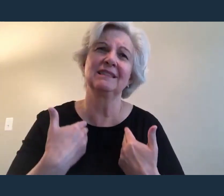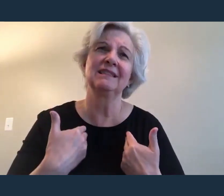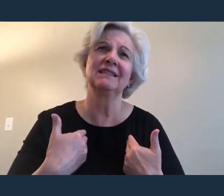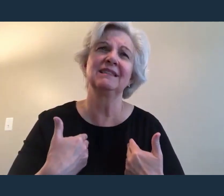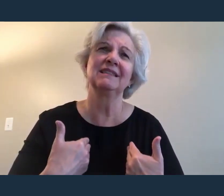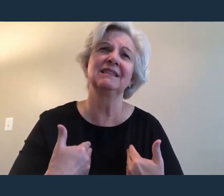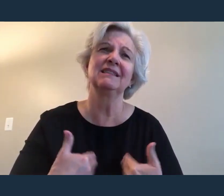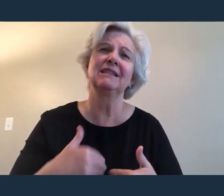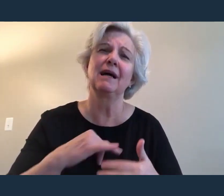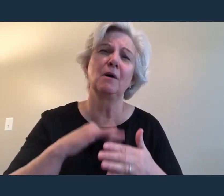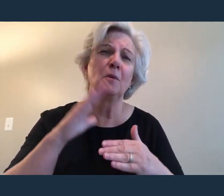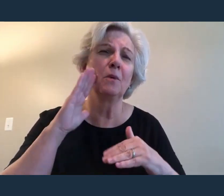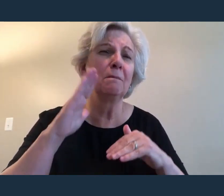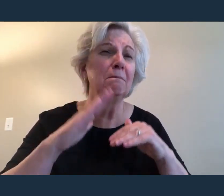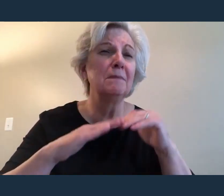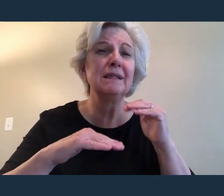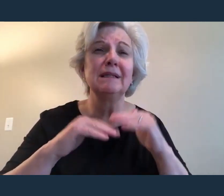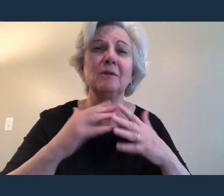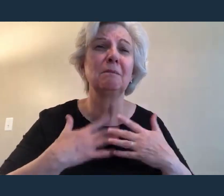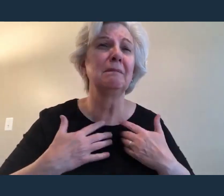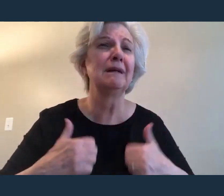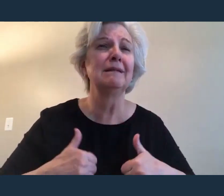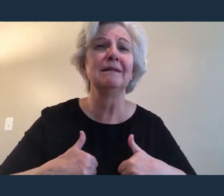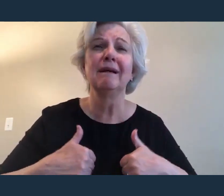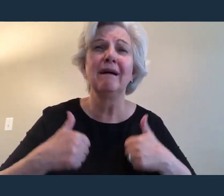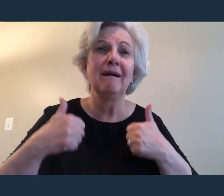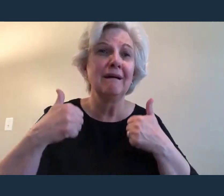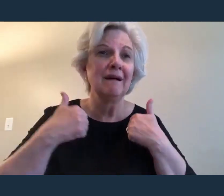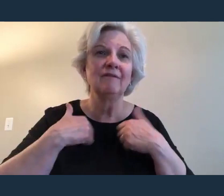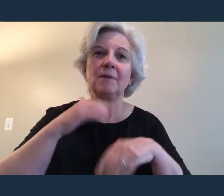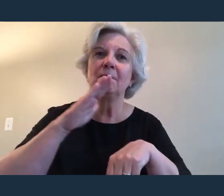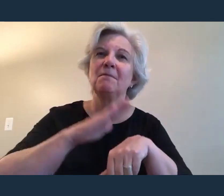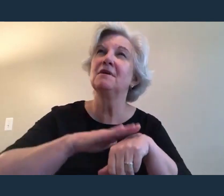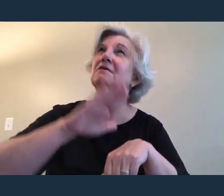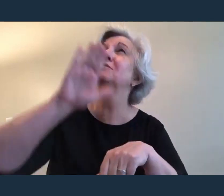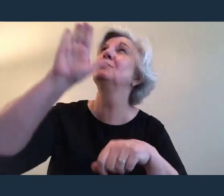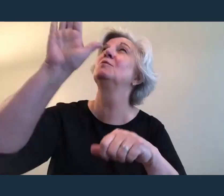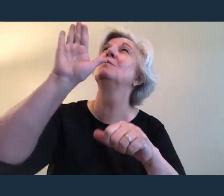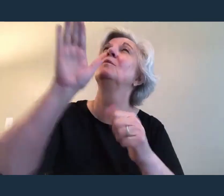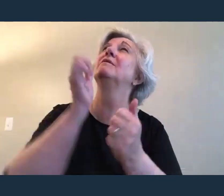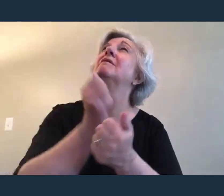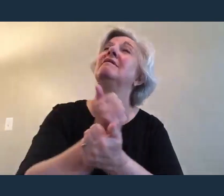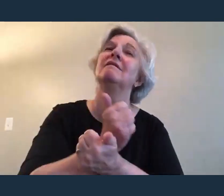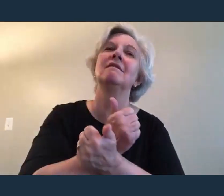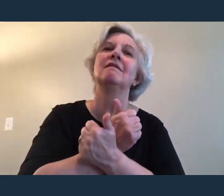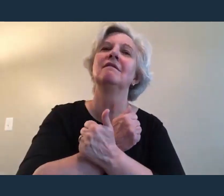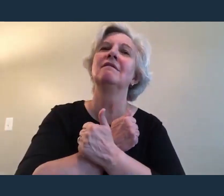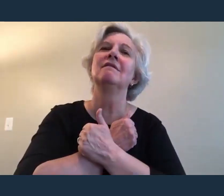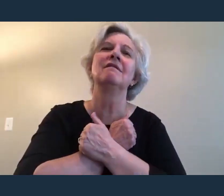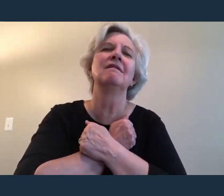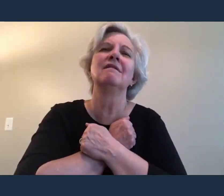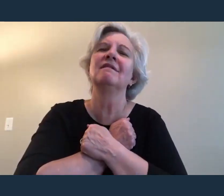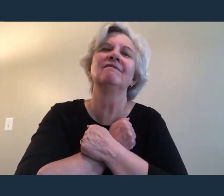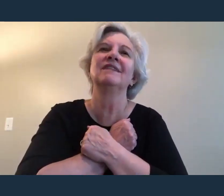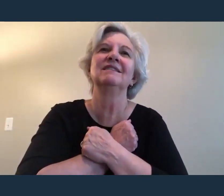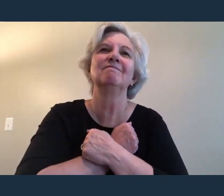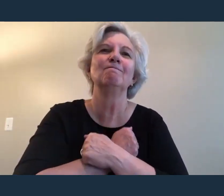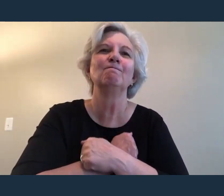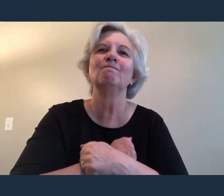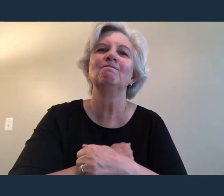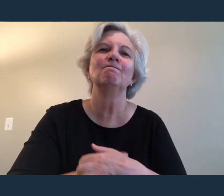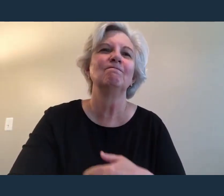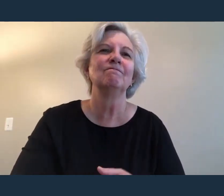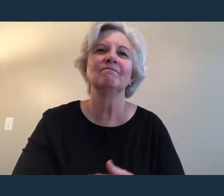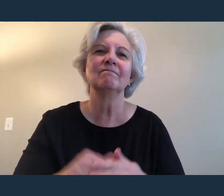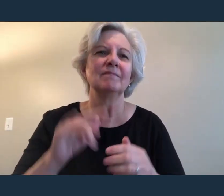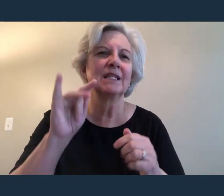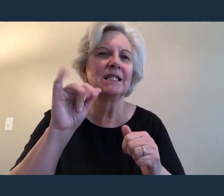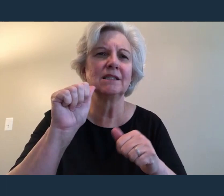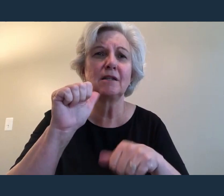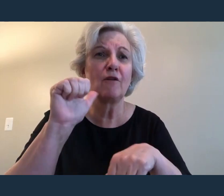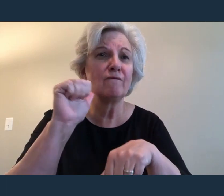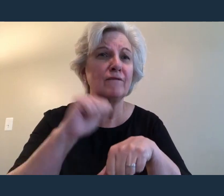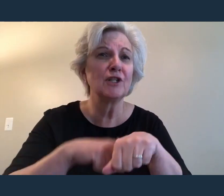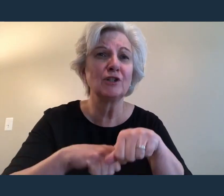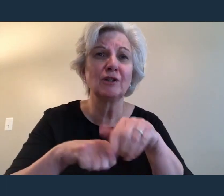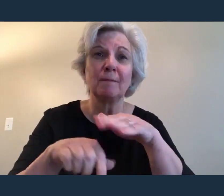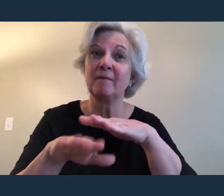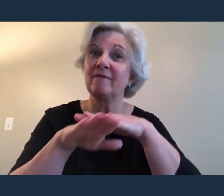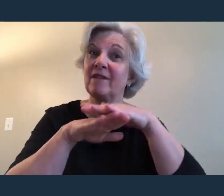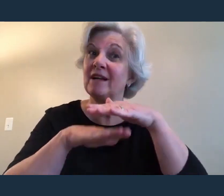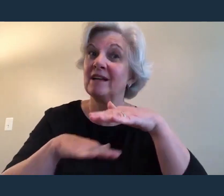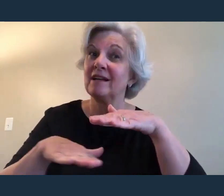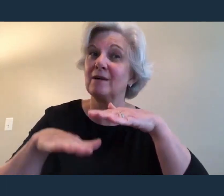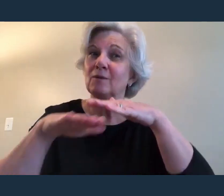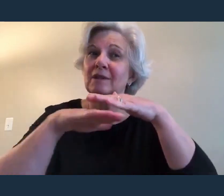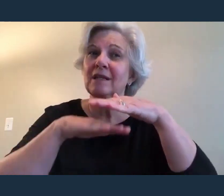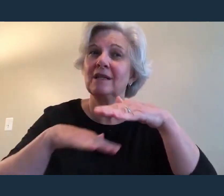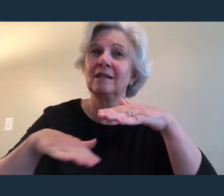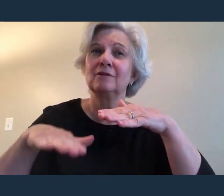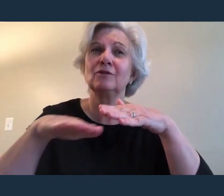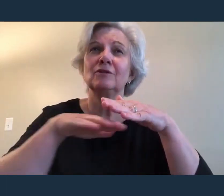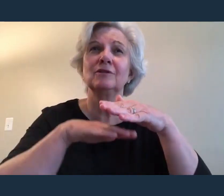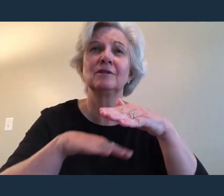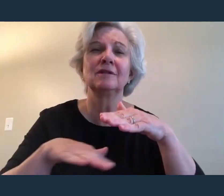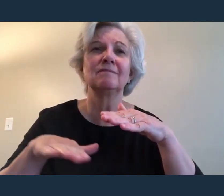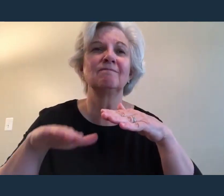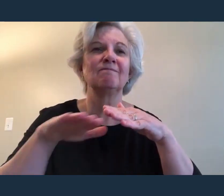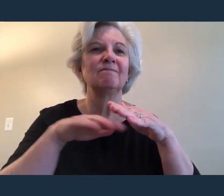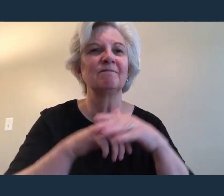I will build my life upon Your love It is a firm foundation